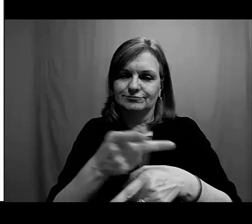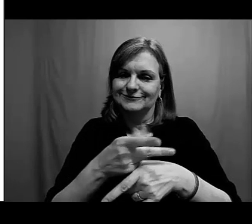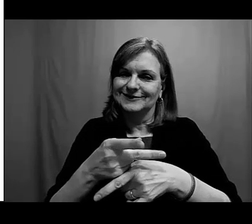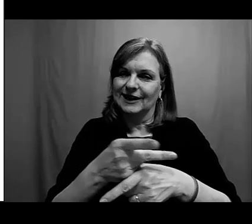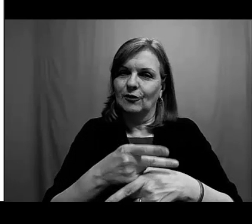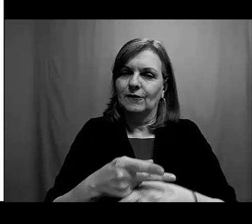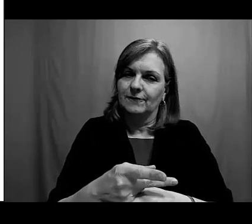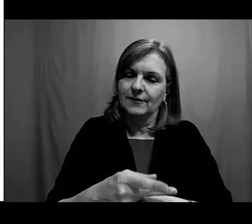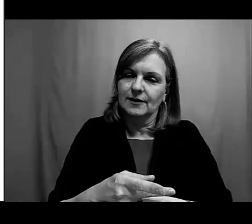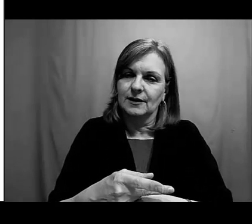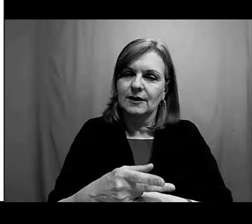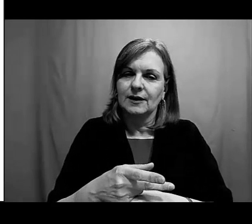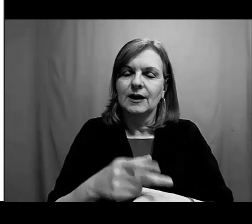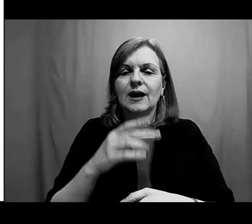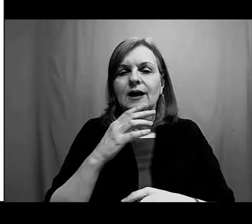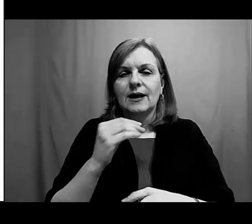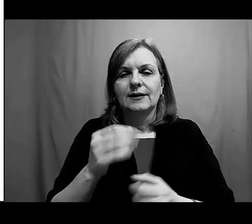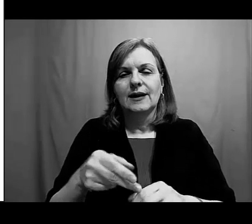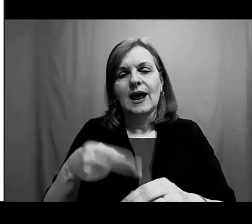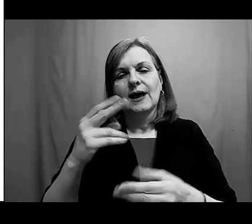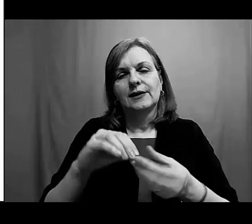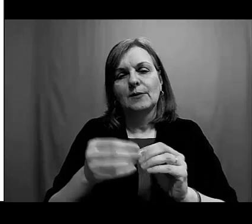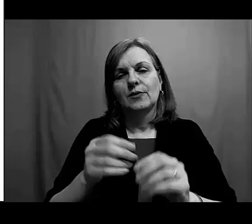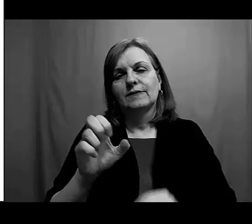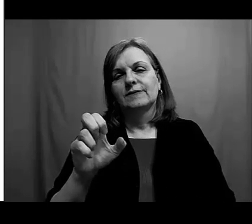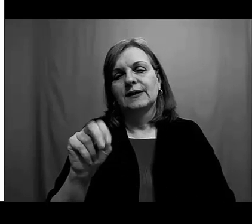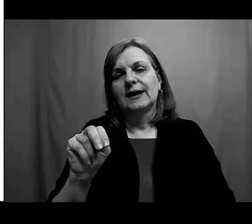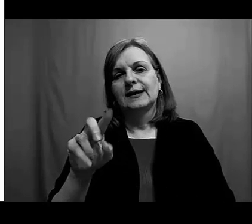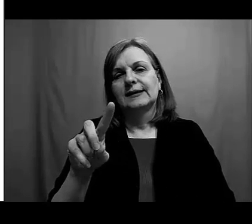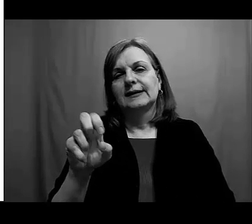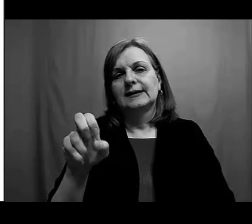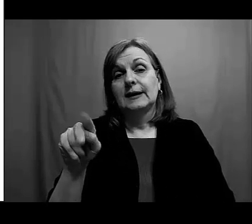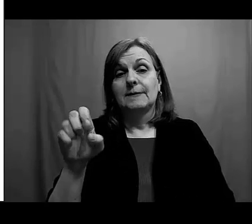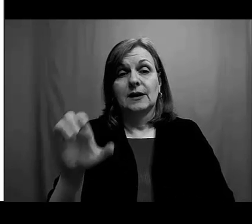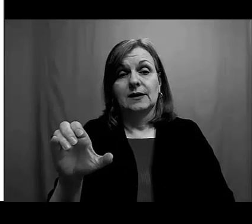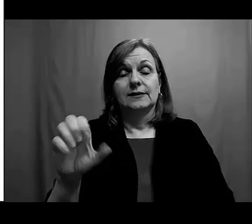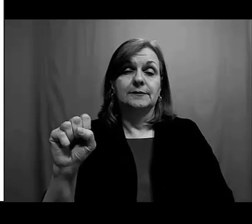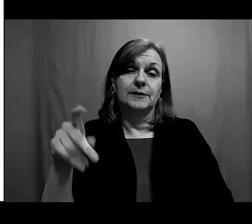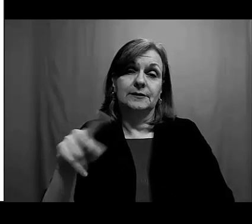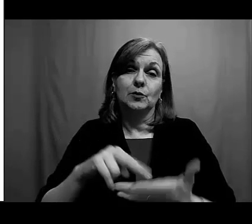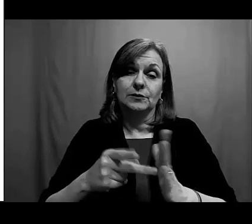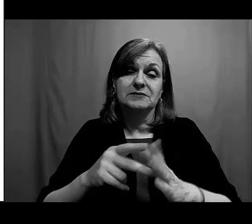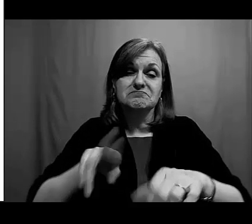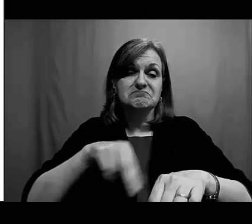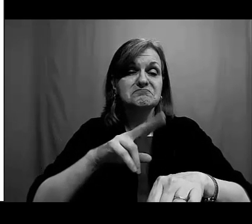and a high number what we call endemic species so these are the native species